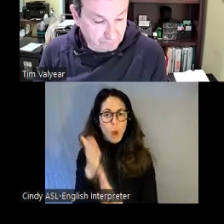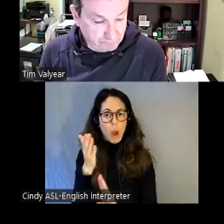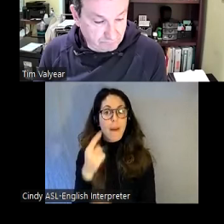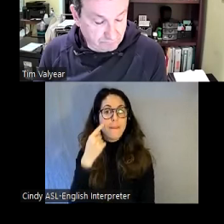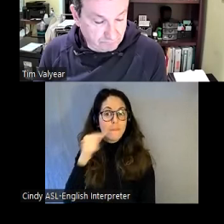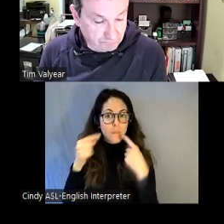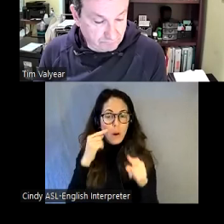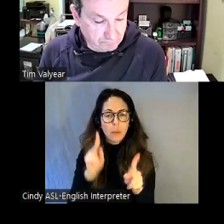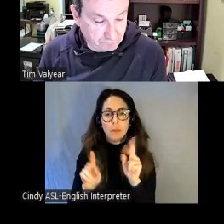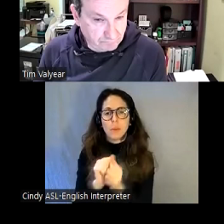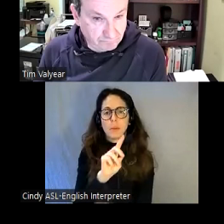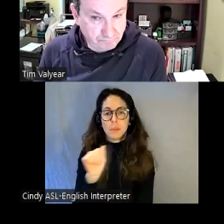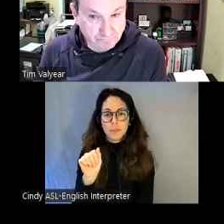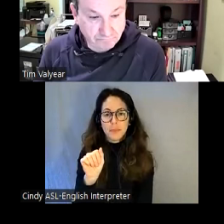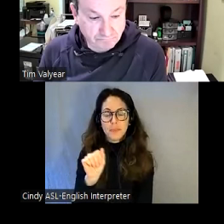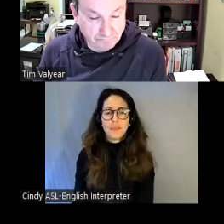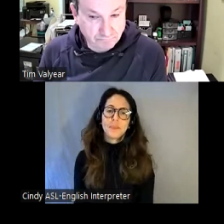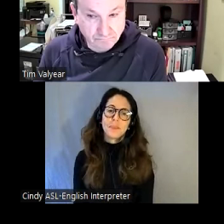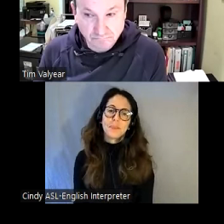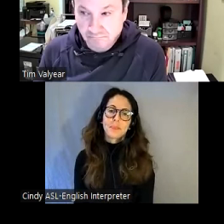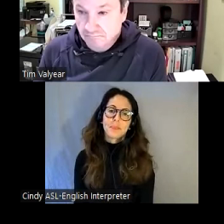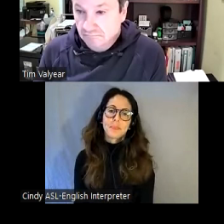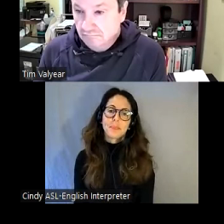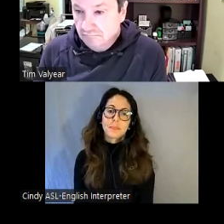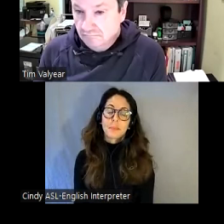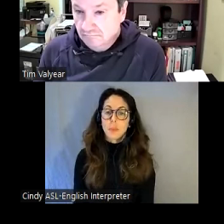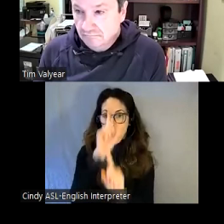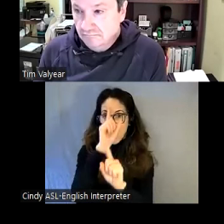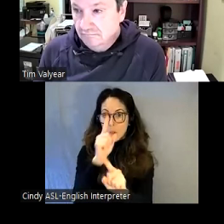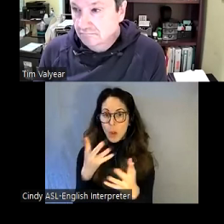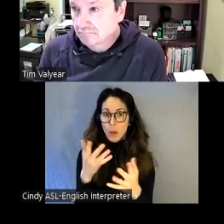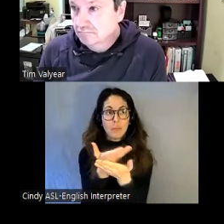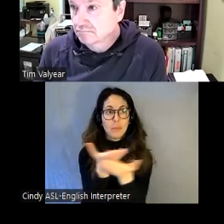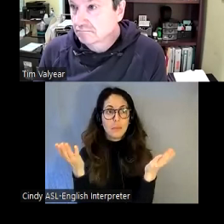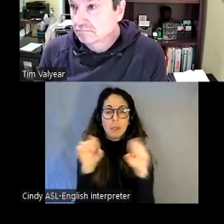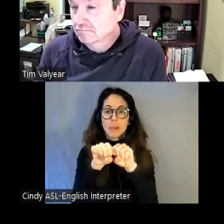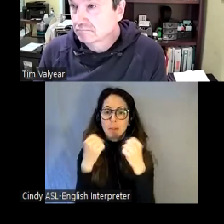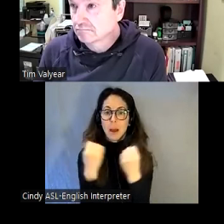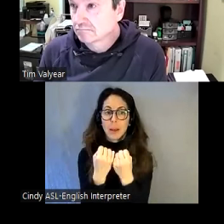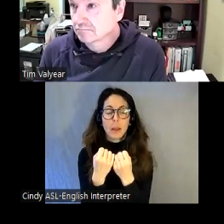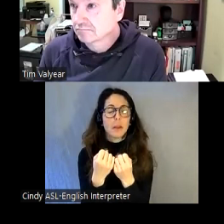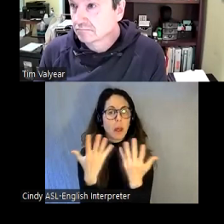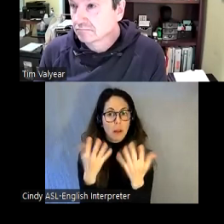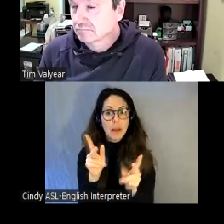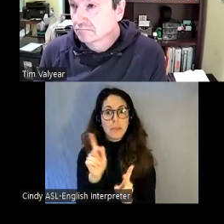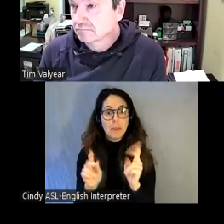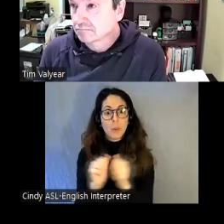movement. It is a community- based resource center run by people are disabilities, for people with